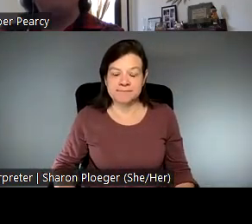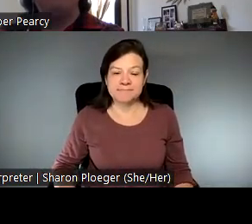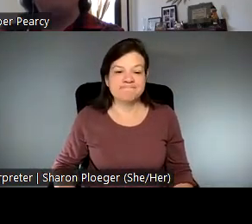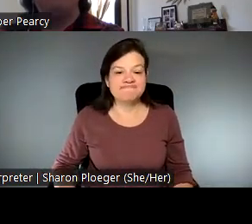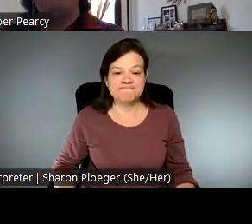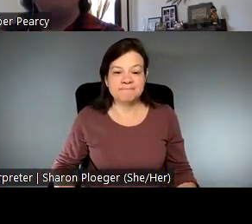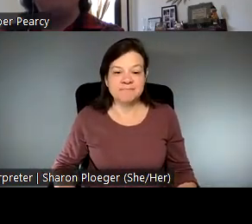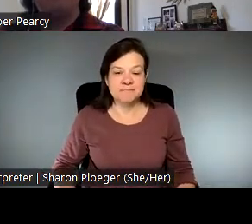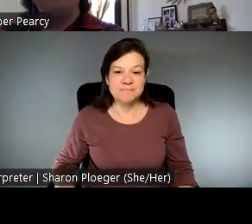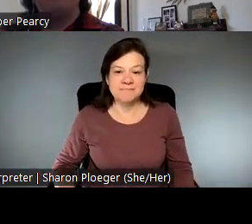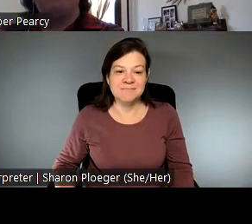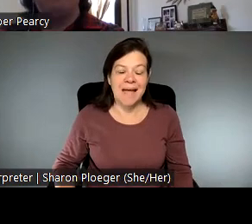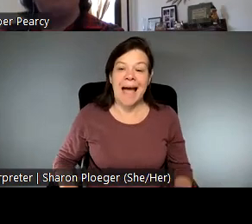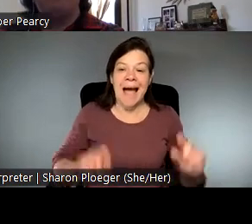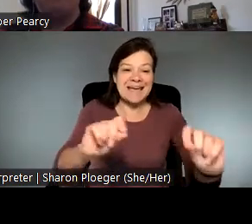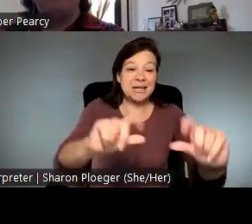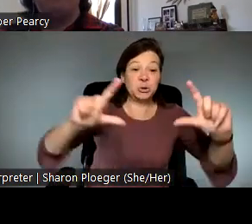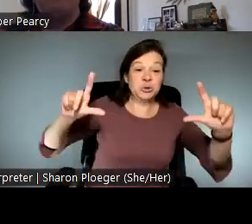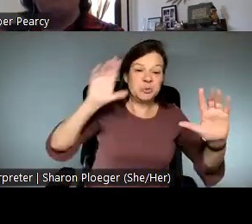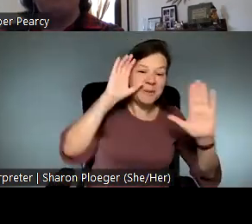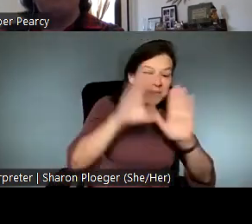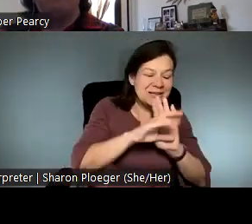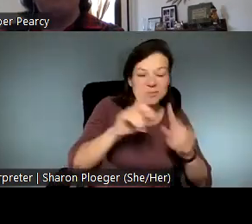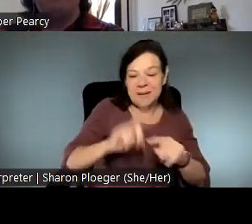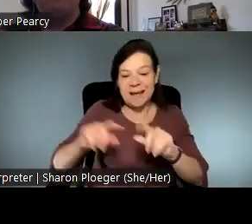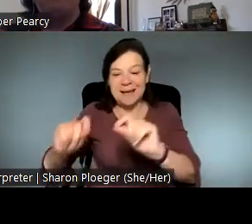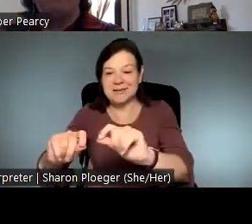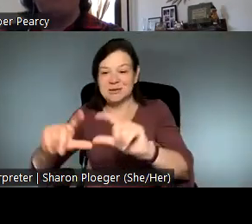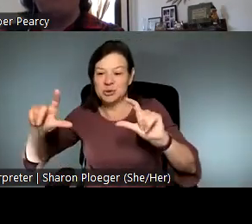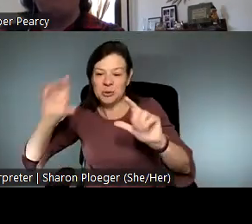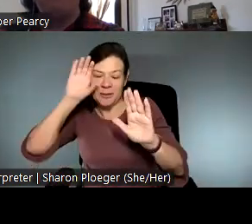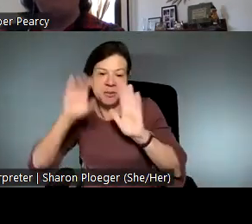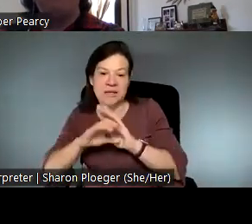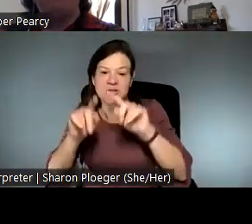I can zoom in the page. I can't zoom in the text, but this section says alt text.